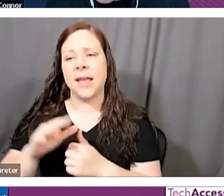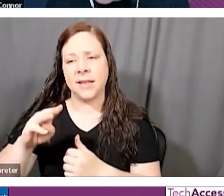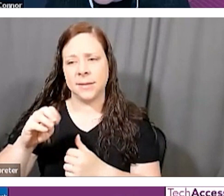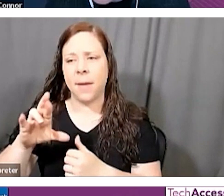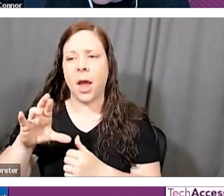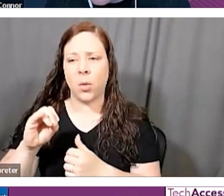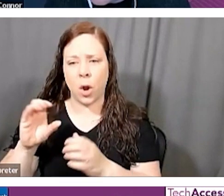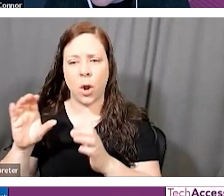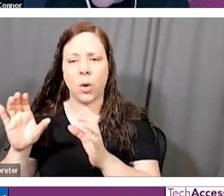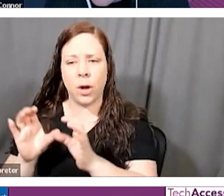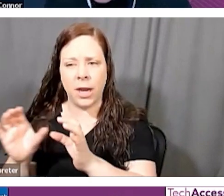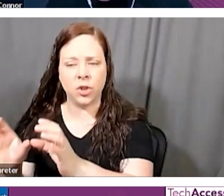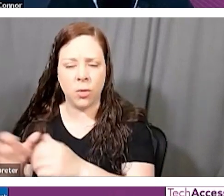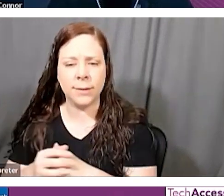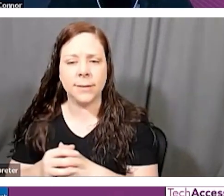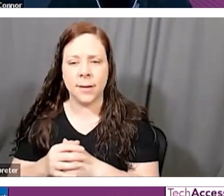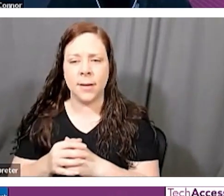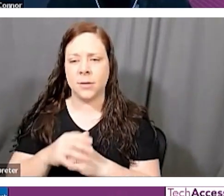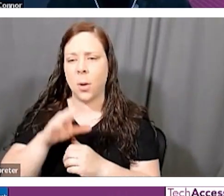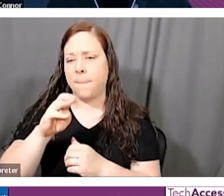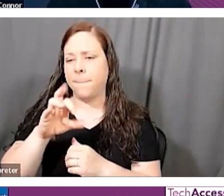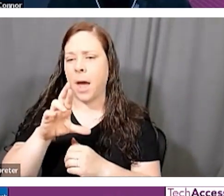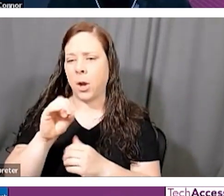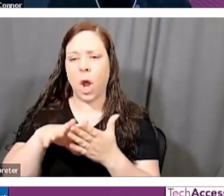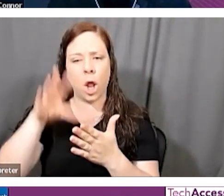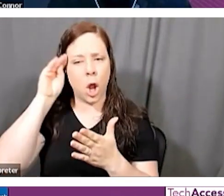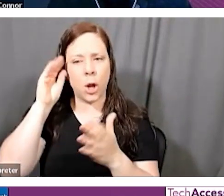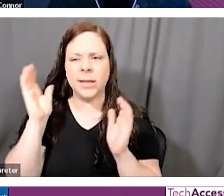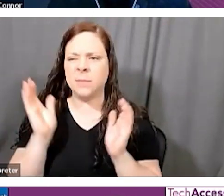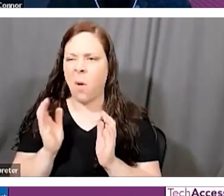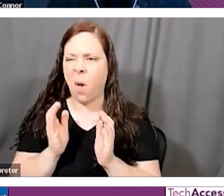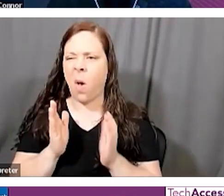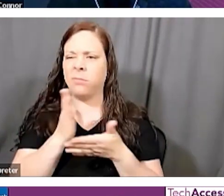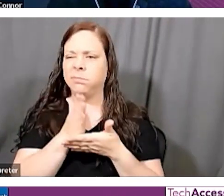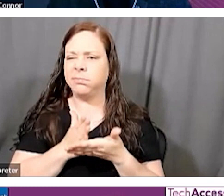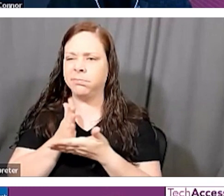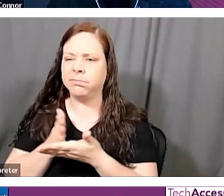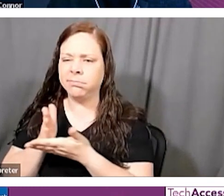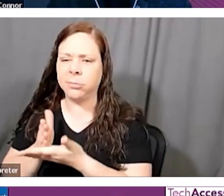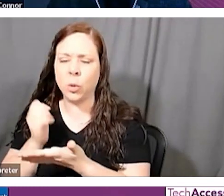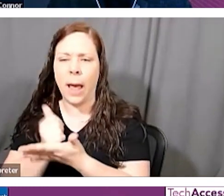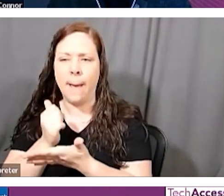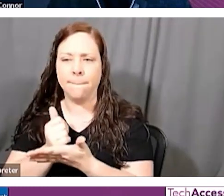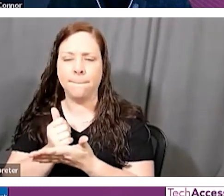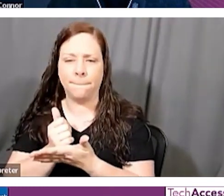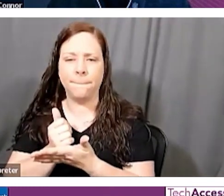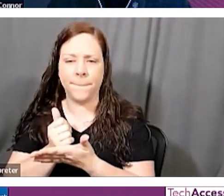The slide suggesting micro-learning, small chunks to enhance instruction aligns with this current trend. So that's good.